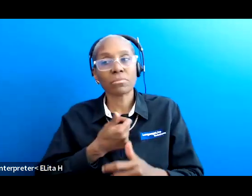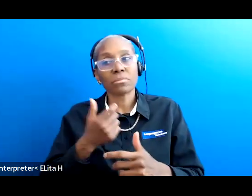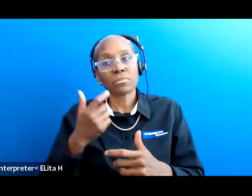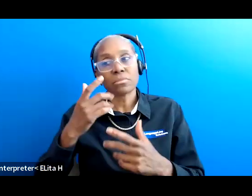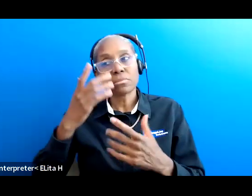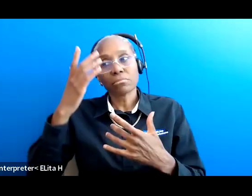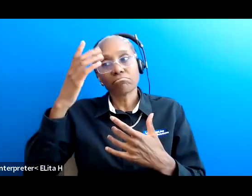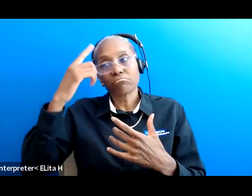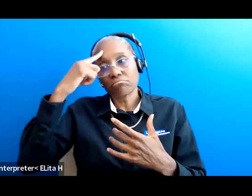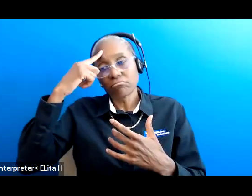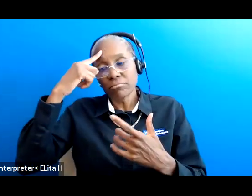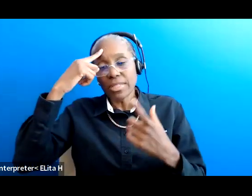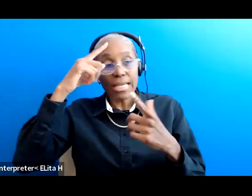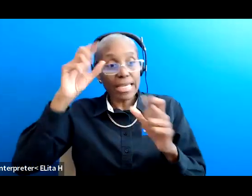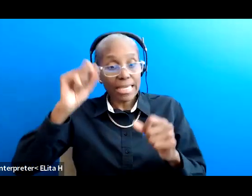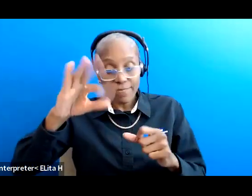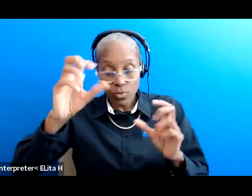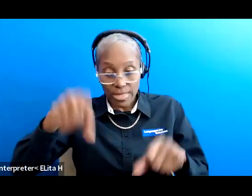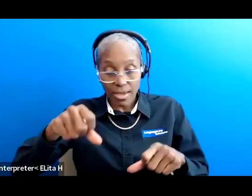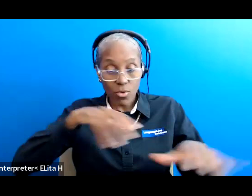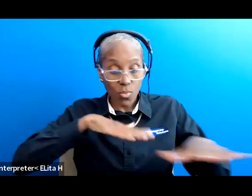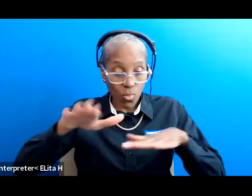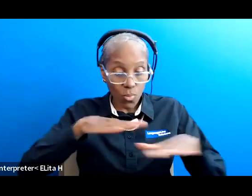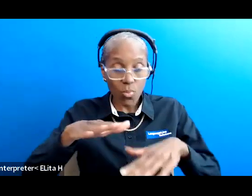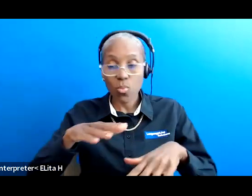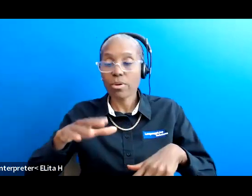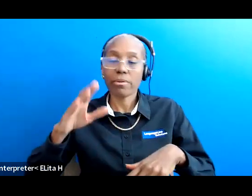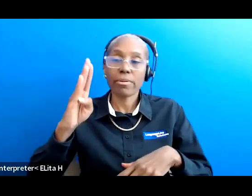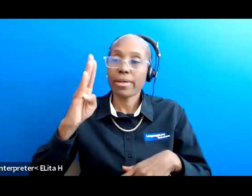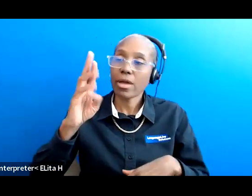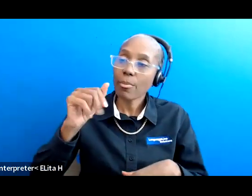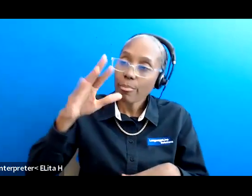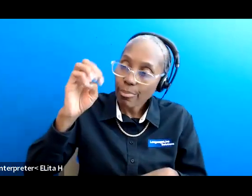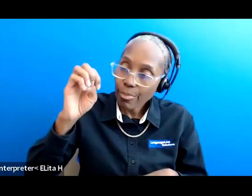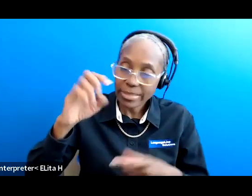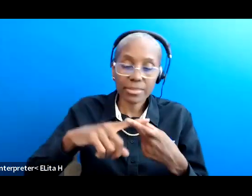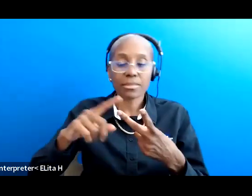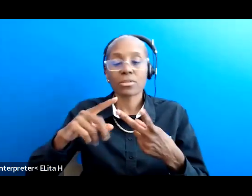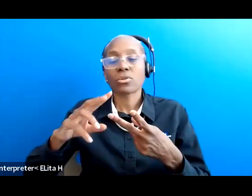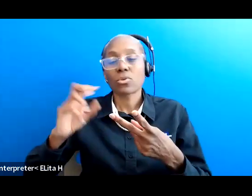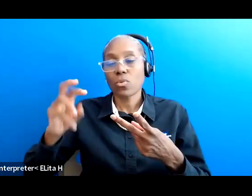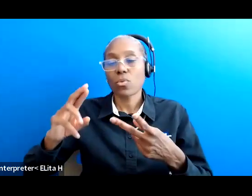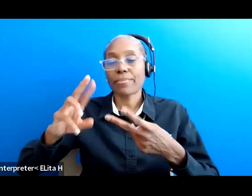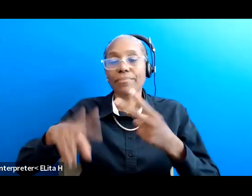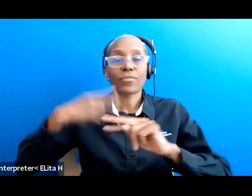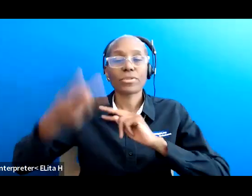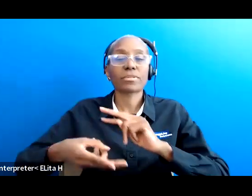help strengthen your abdomen. Even if you walk with braces or reciprocal gait orthotics, if you're